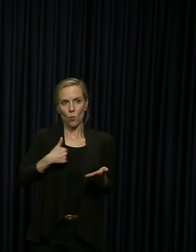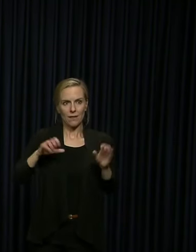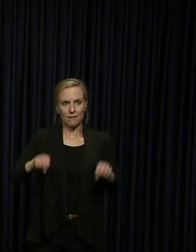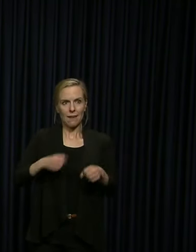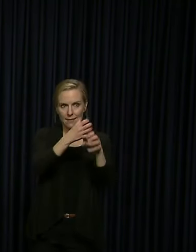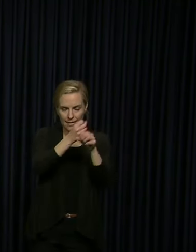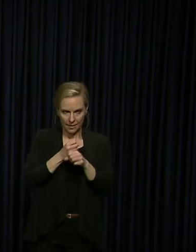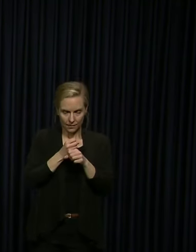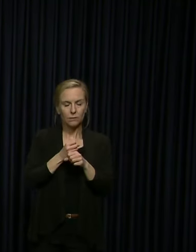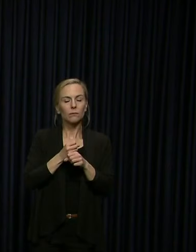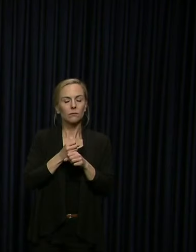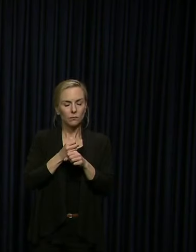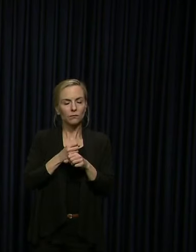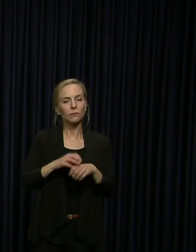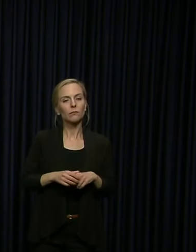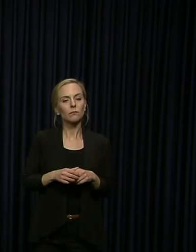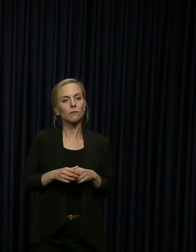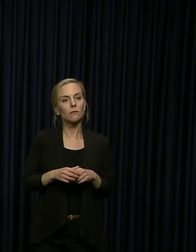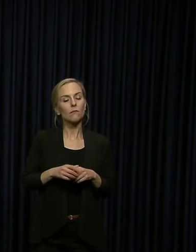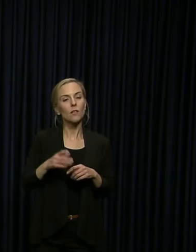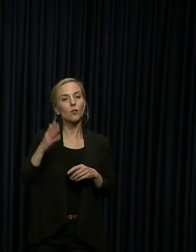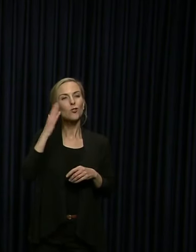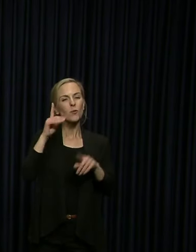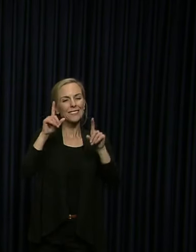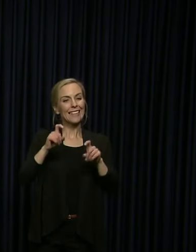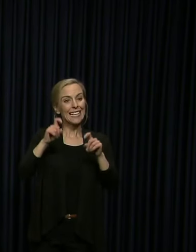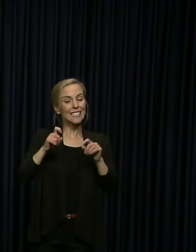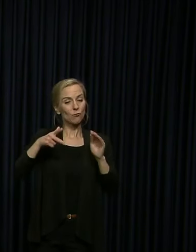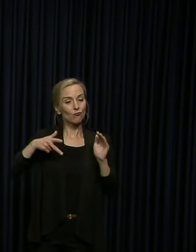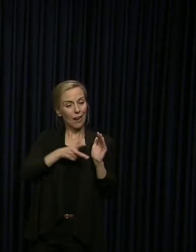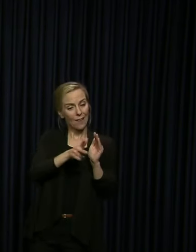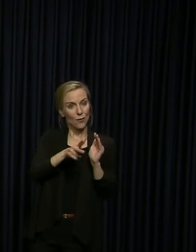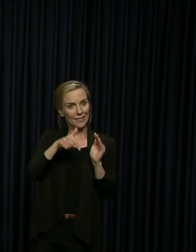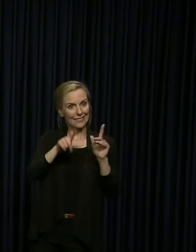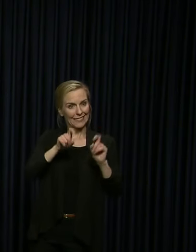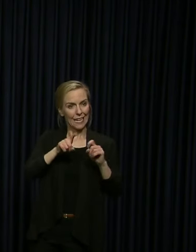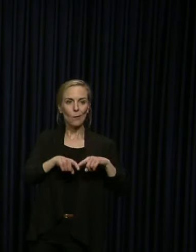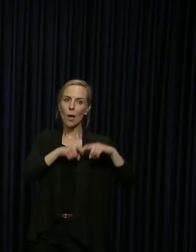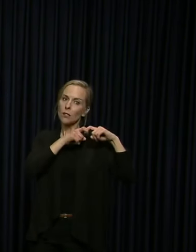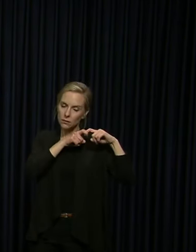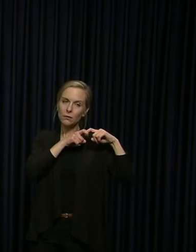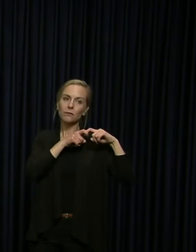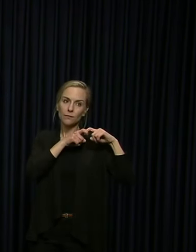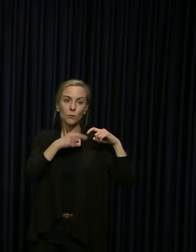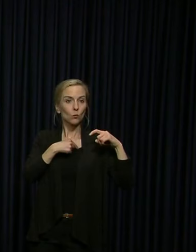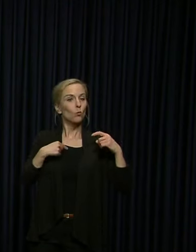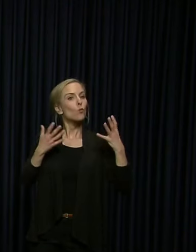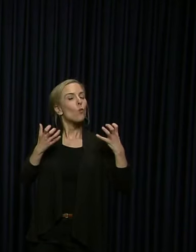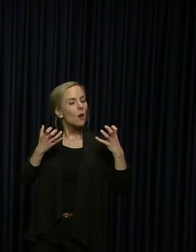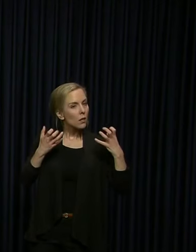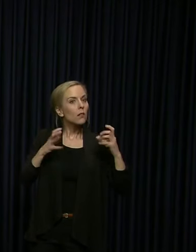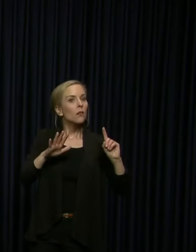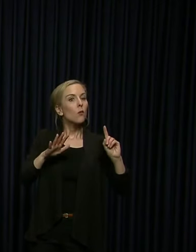THERE. BUT I WANT TO SAY THANK YOU TO GRAVITY WHICH HAS SIGNIFICANTLY